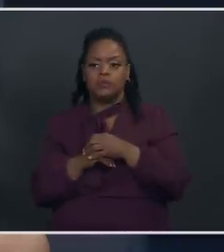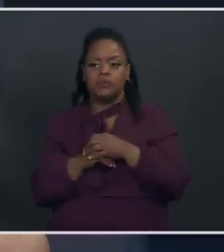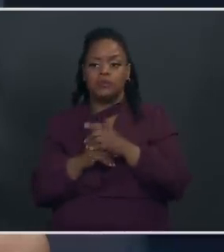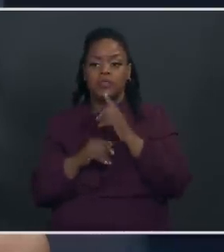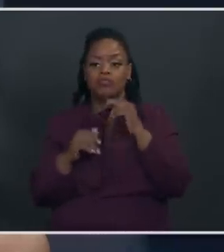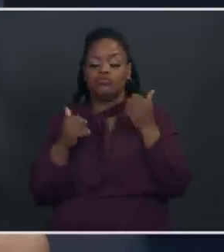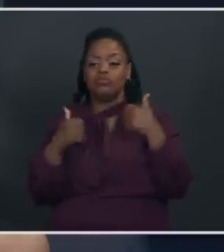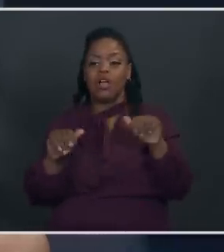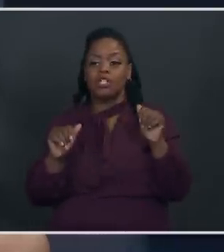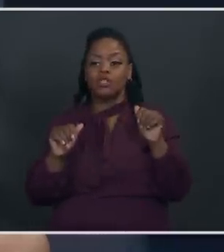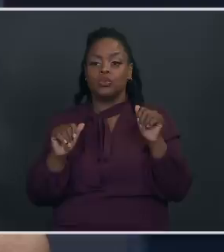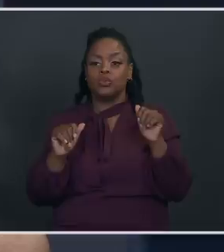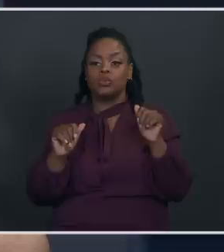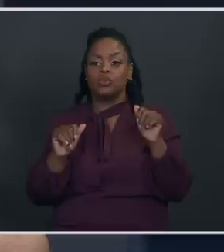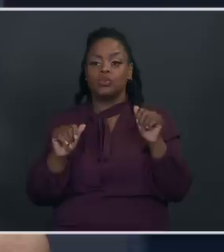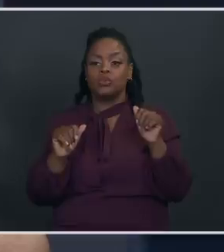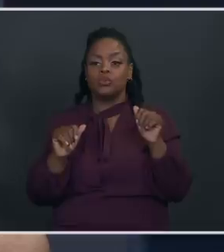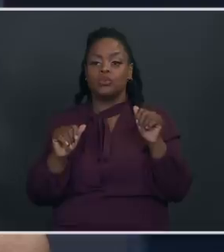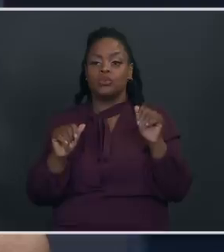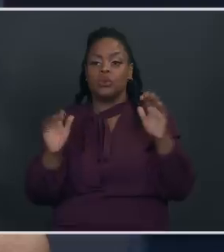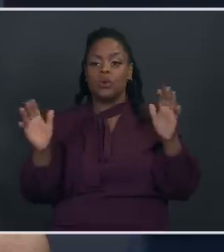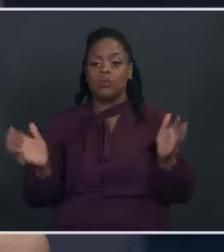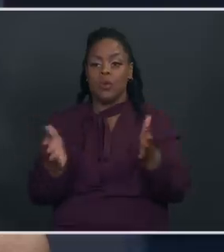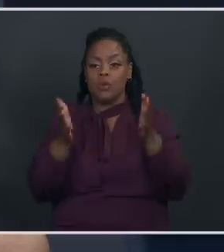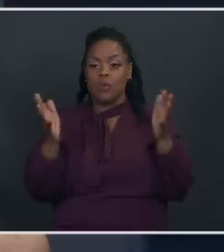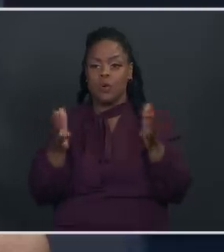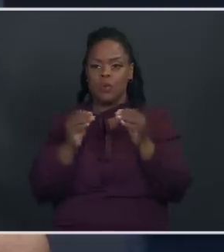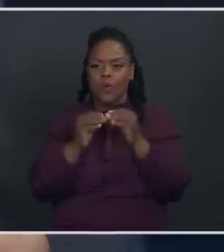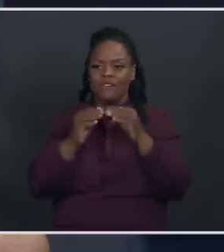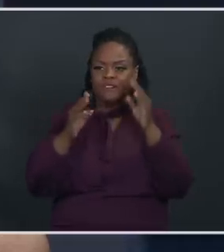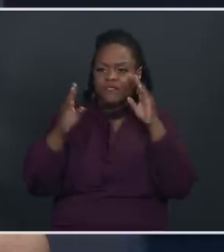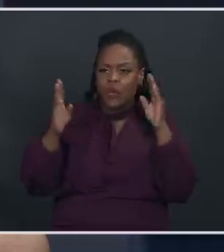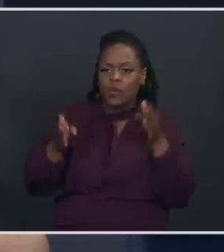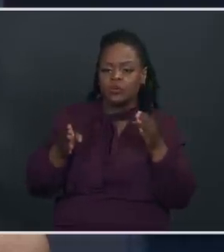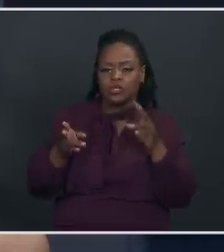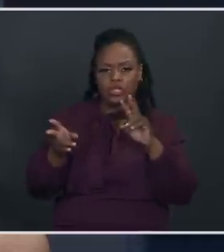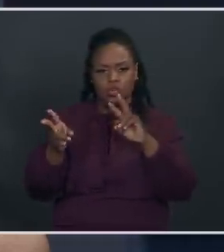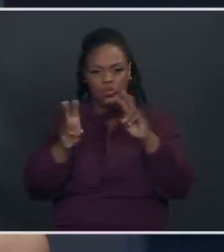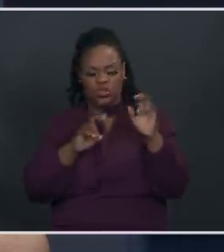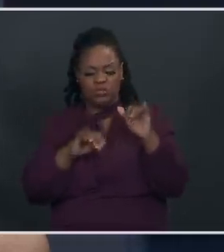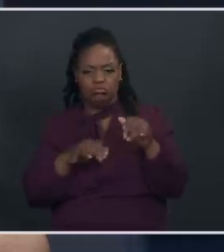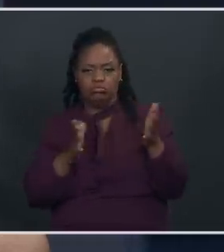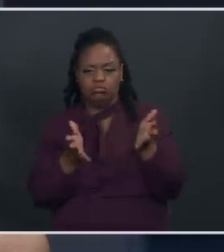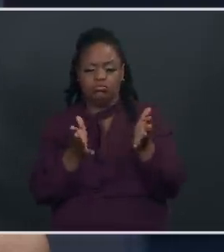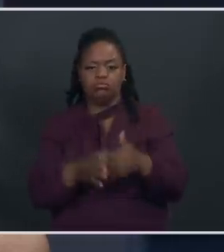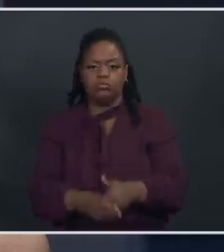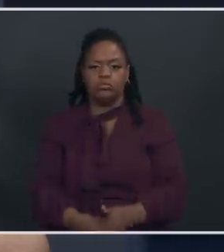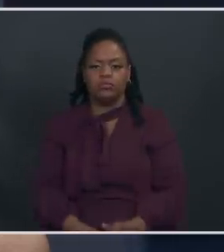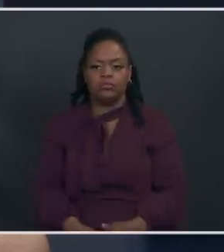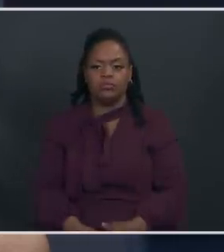that Secretary Kerry is looking for to be able to ensure that our international efforts are robust